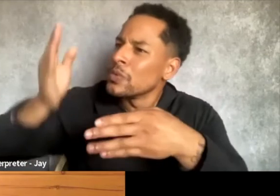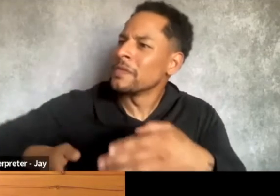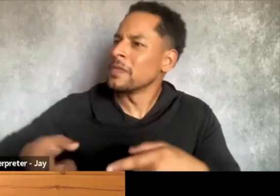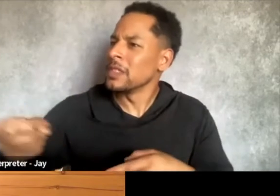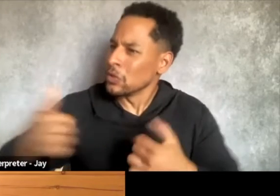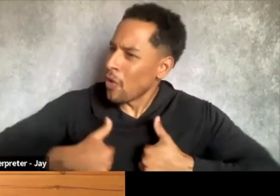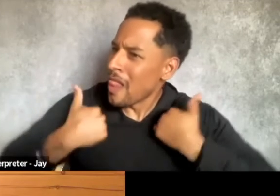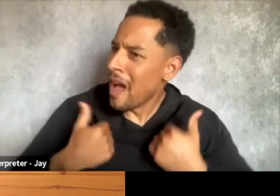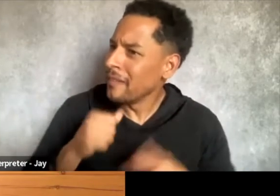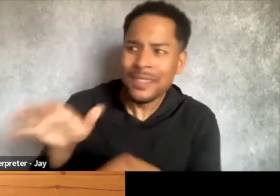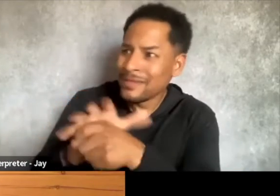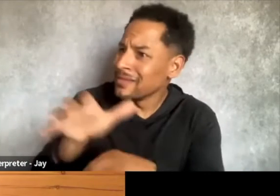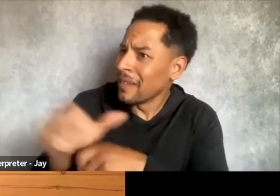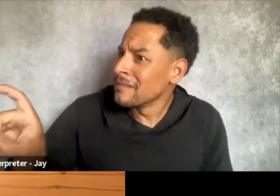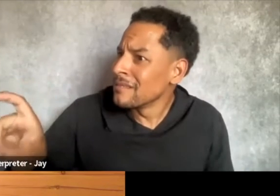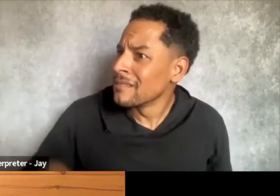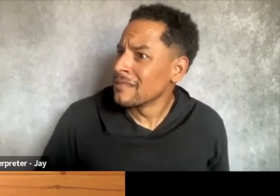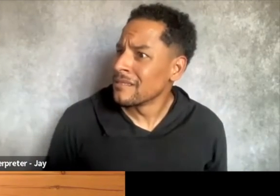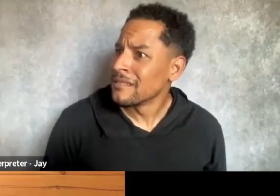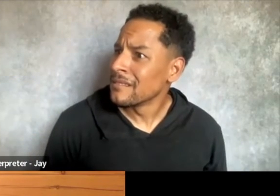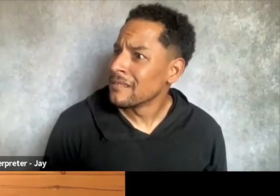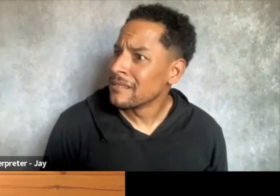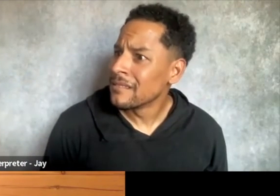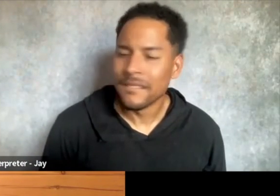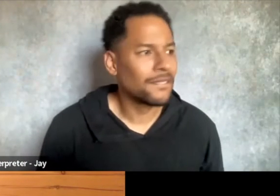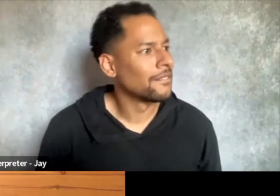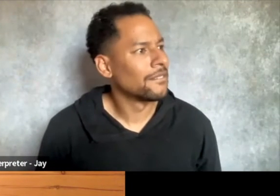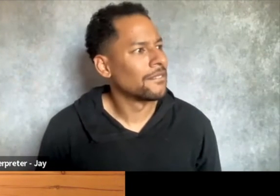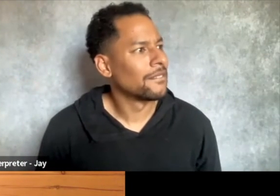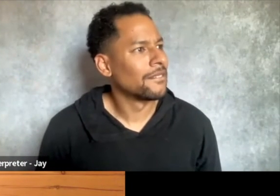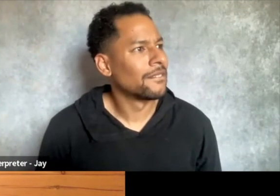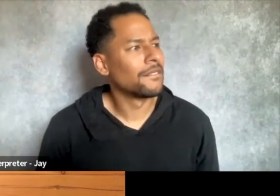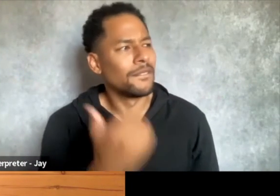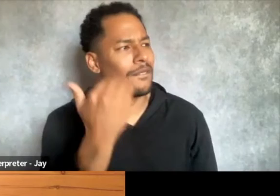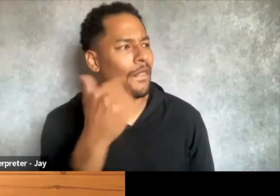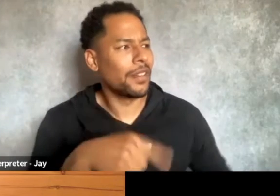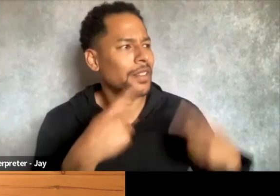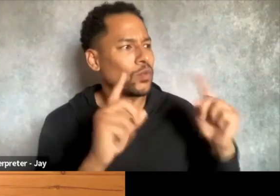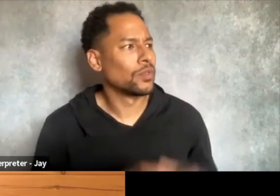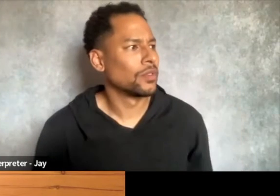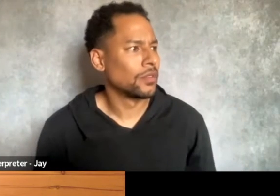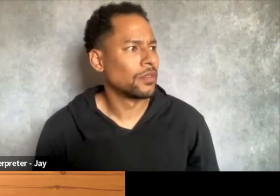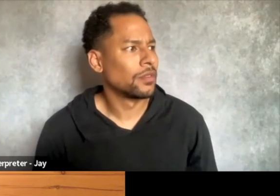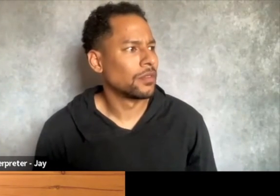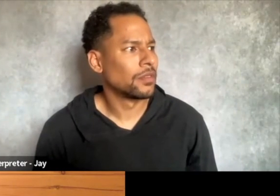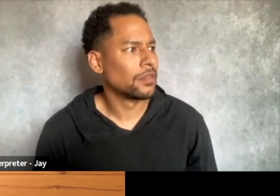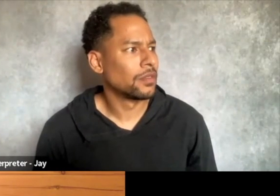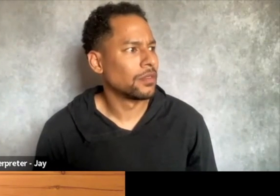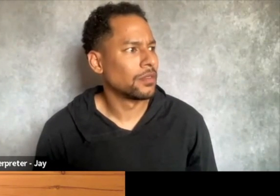Isn't that enough? You know that's not how many of this works, Misha. Thank you so much.